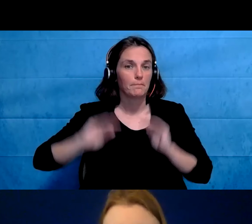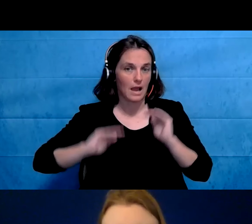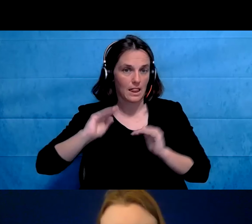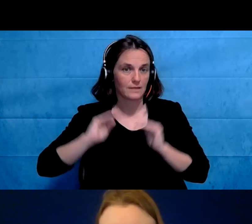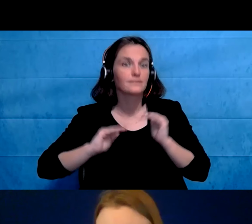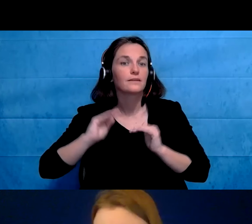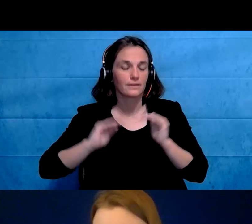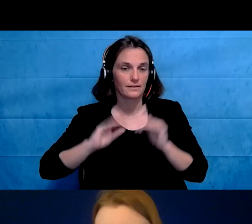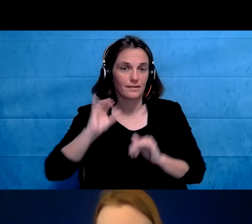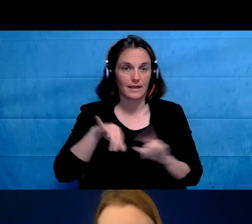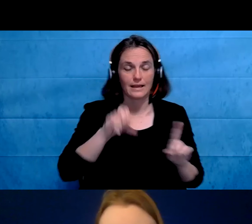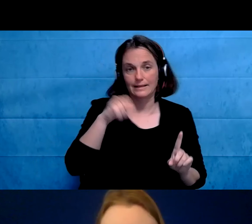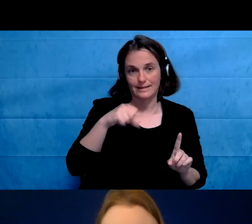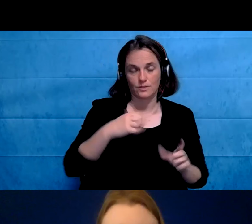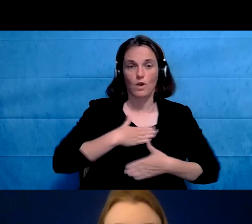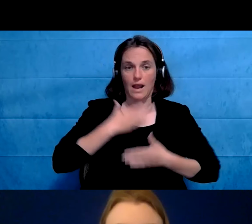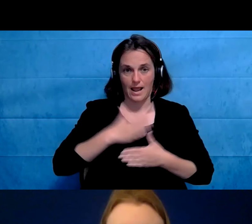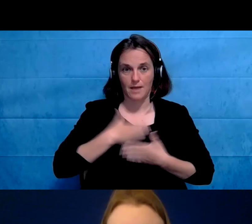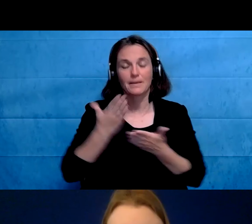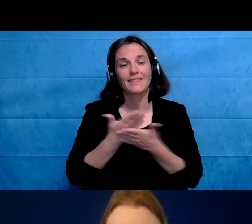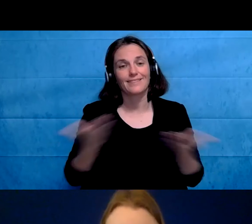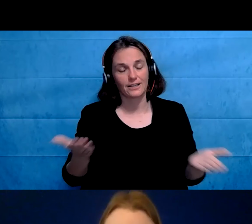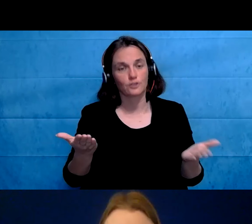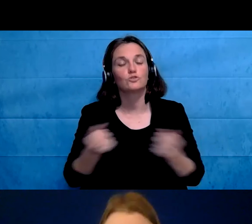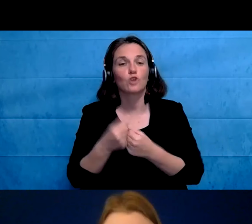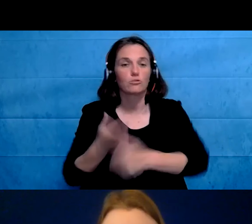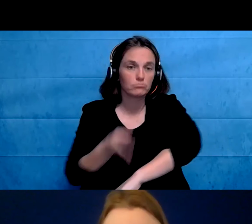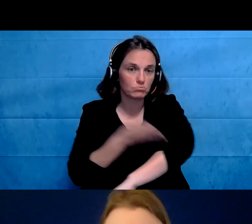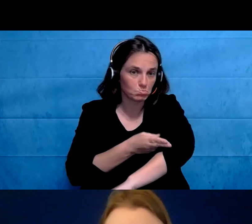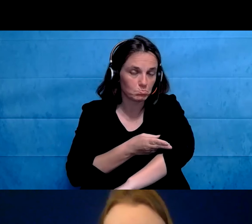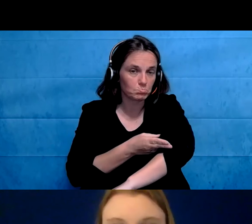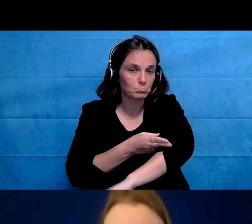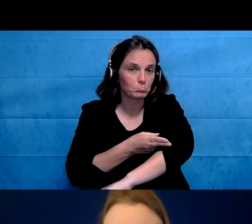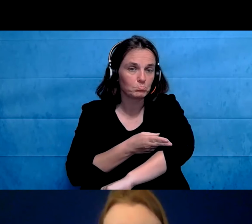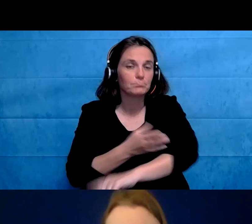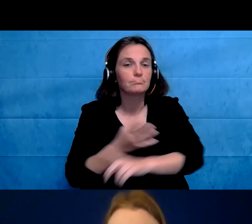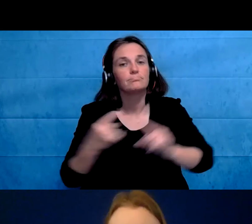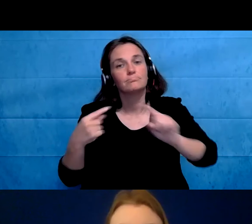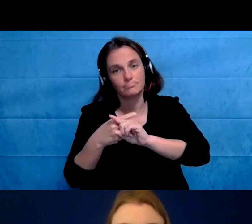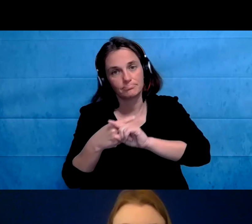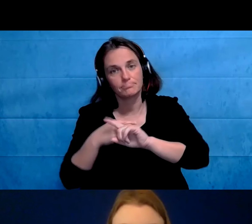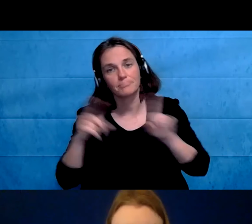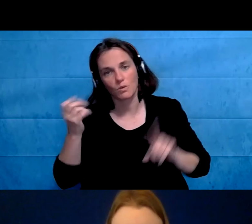yes, we're happy that things are getting message with, but we understand that there are still people